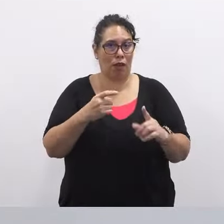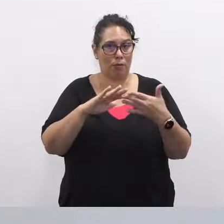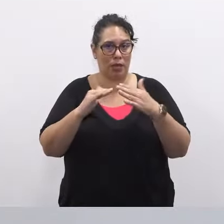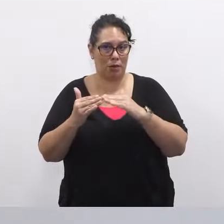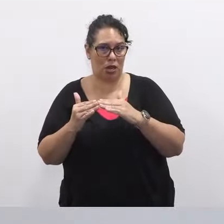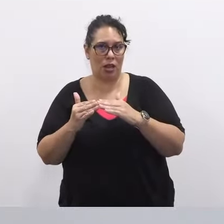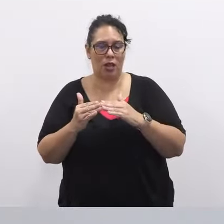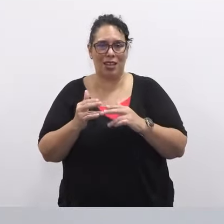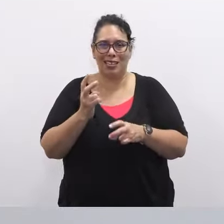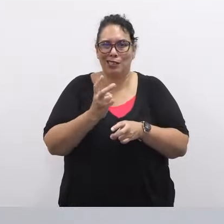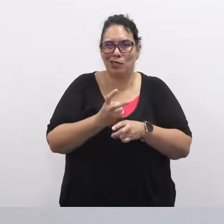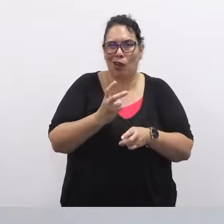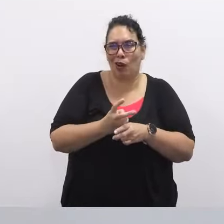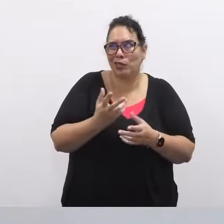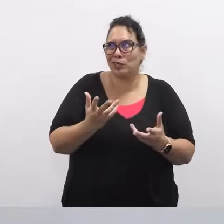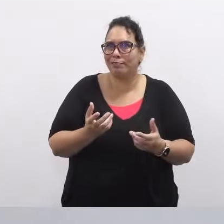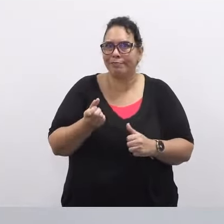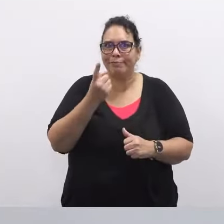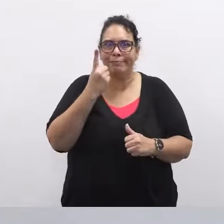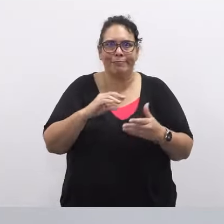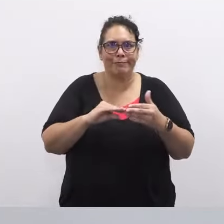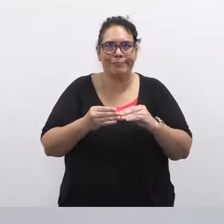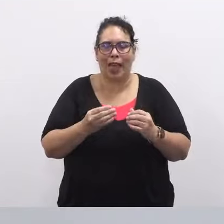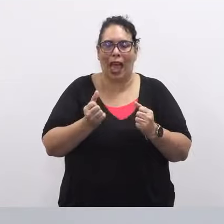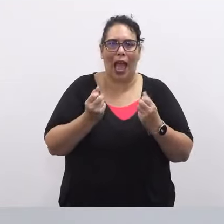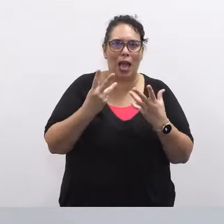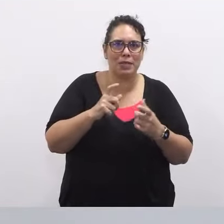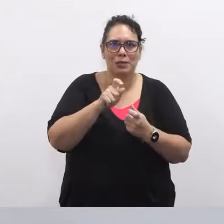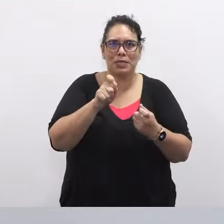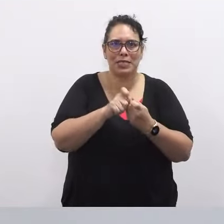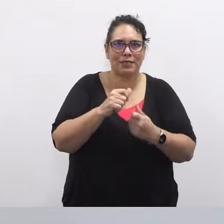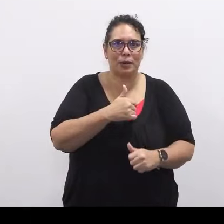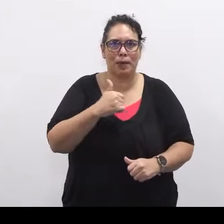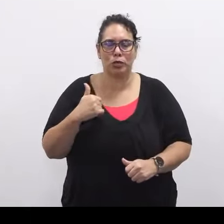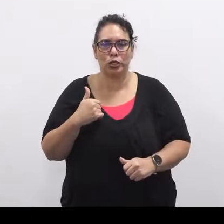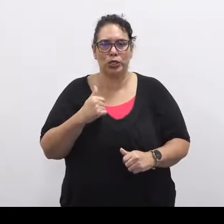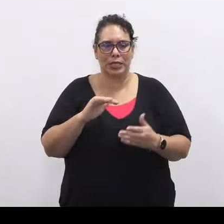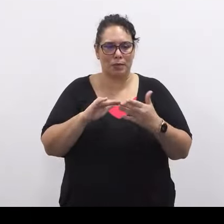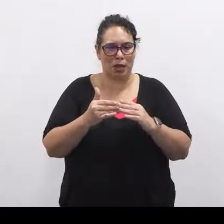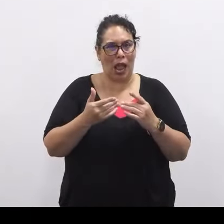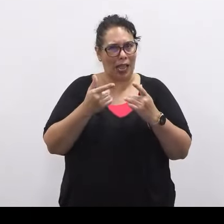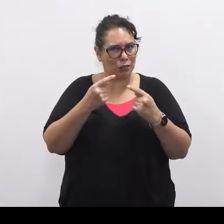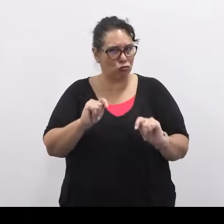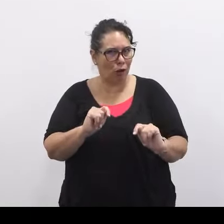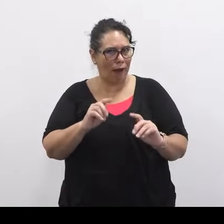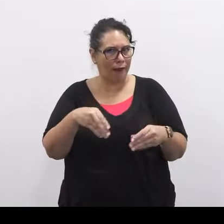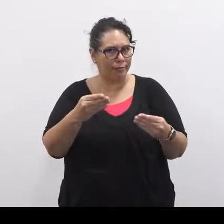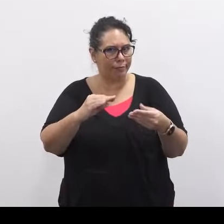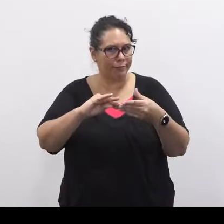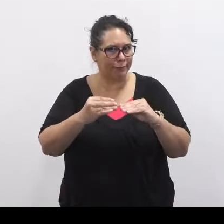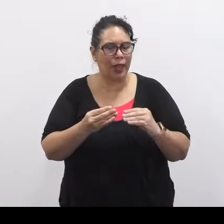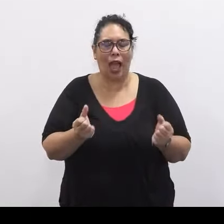It's hard to quantify when it comes to how many specific members of the community, but I can try to quantify how many different instances